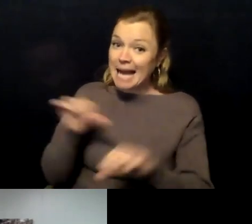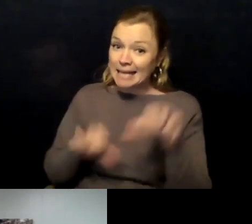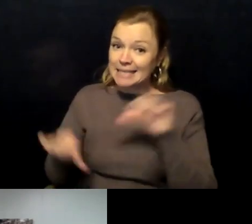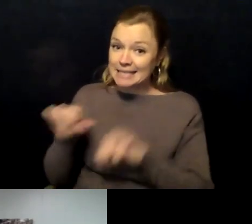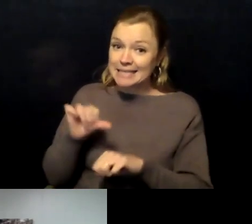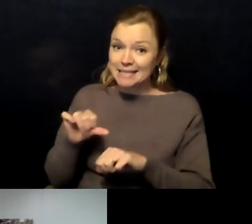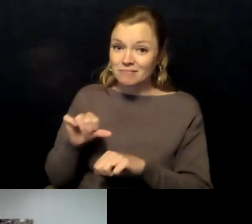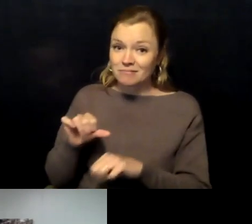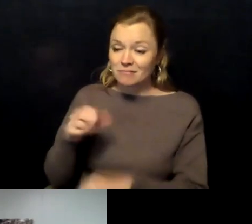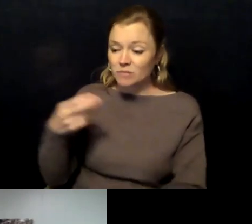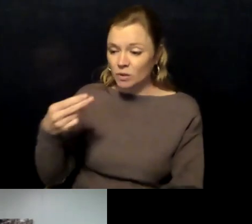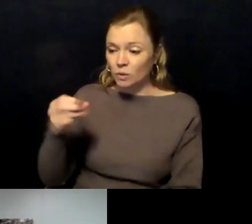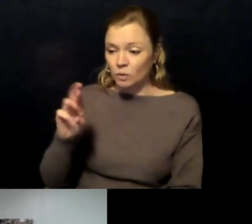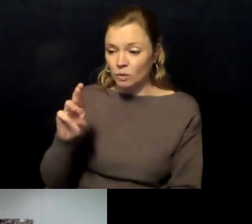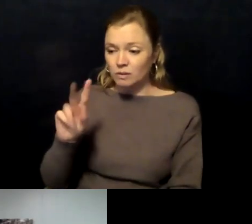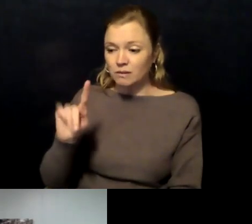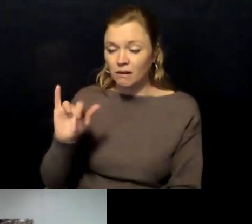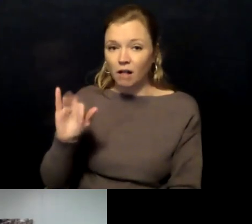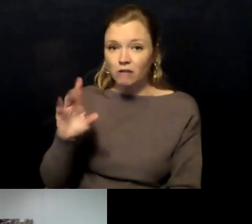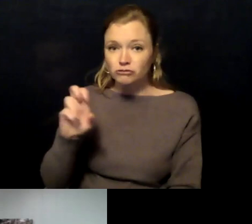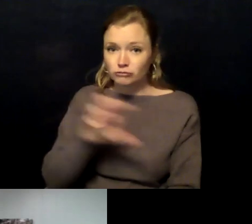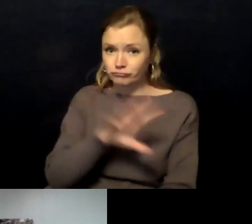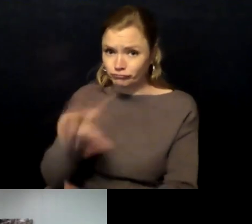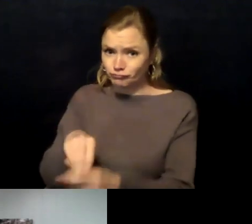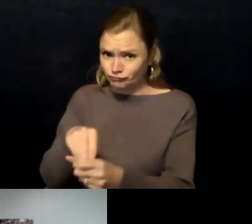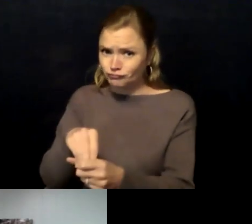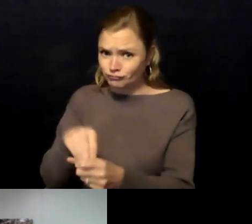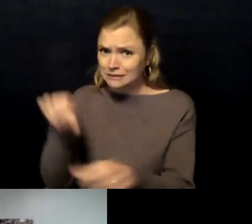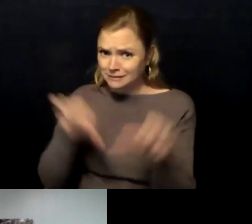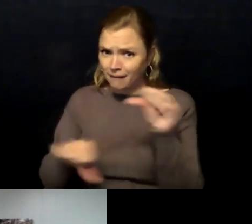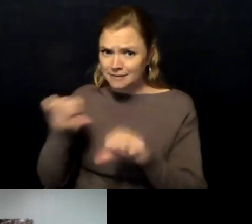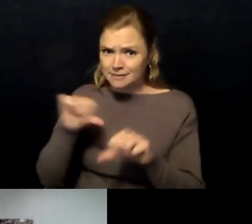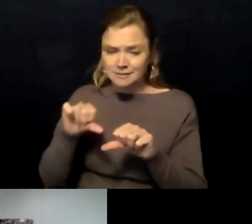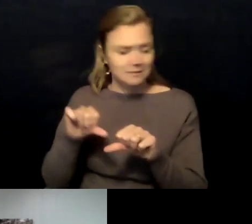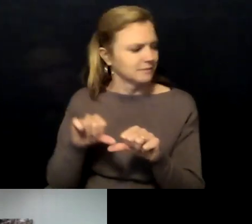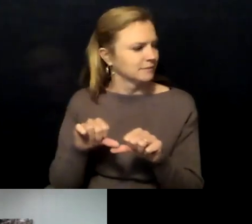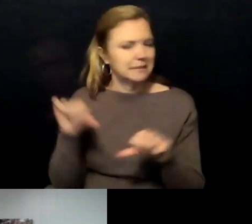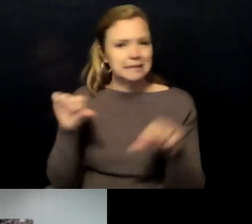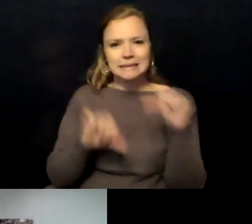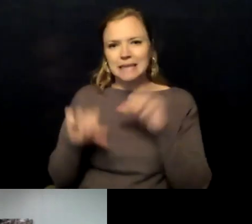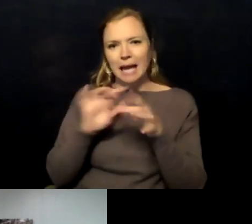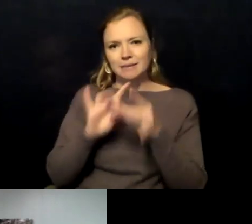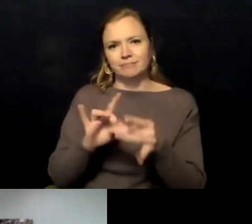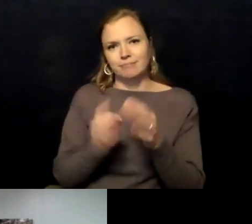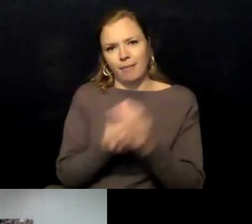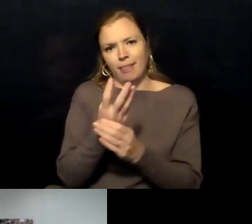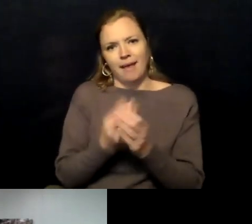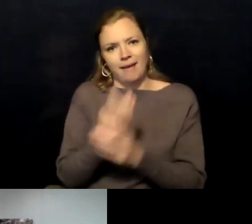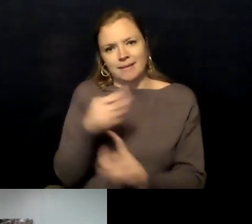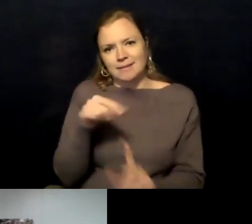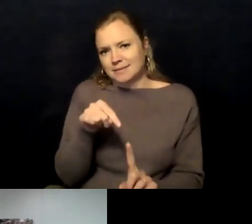So this science of plants you know pretty much informs everything